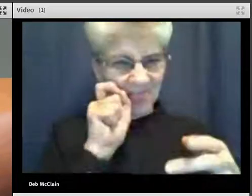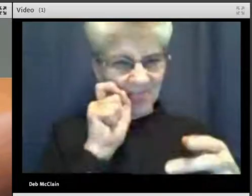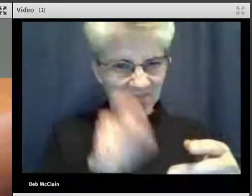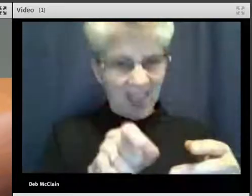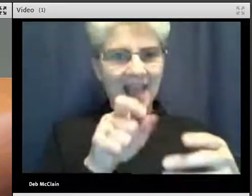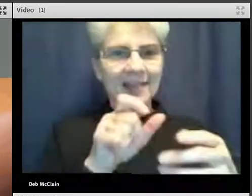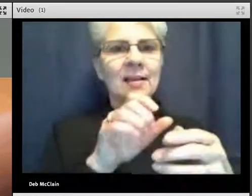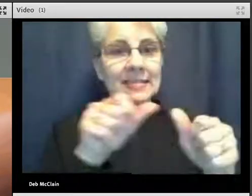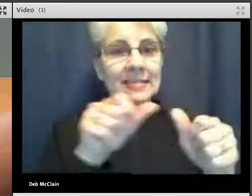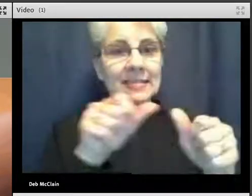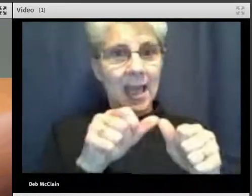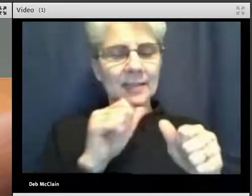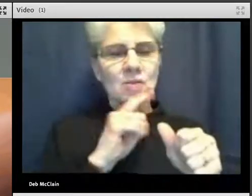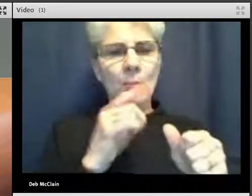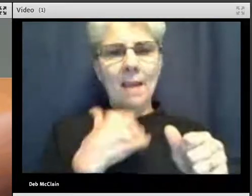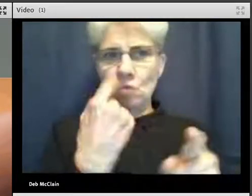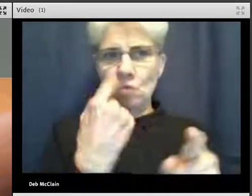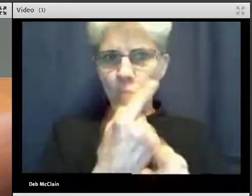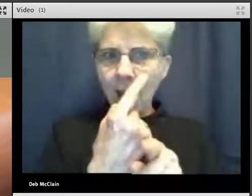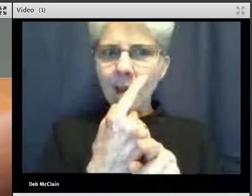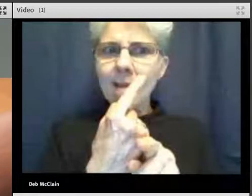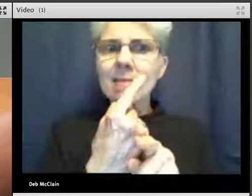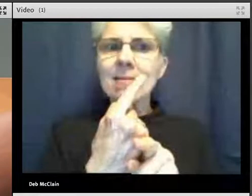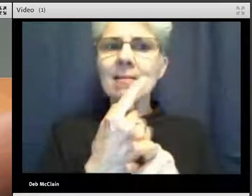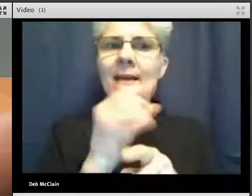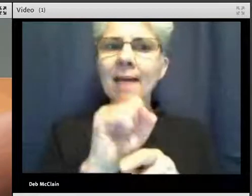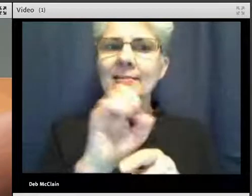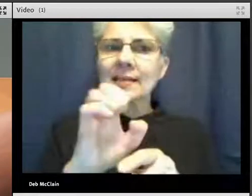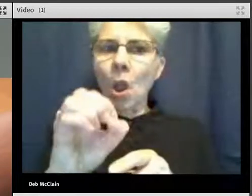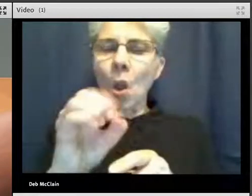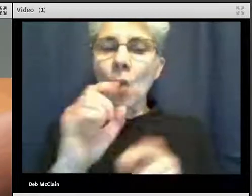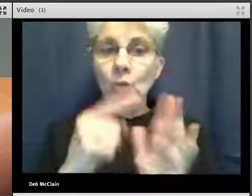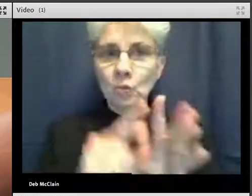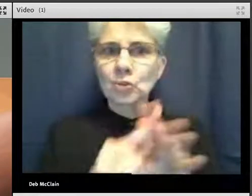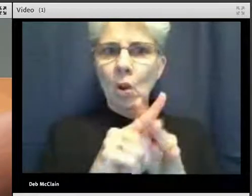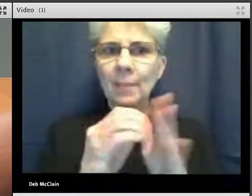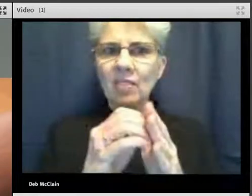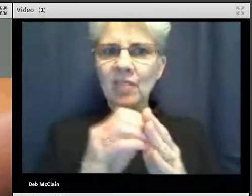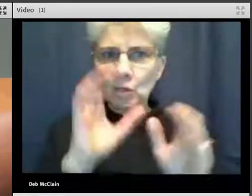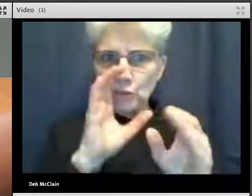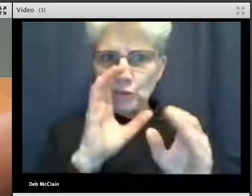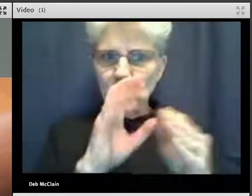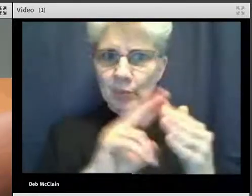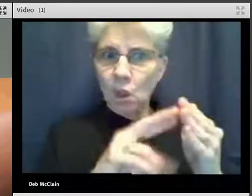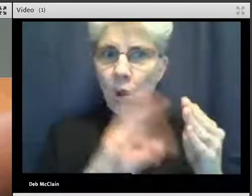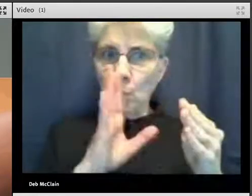So by having the right SEO, you'll actually show up in their search results.